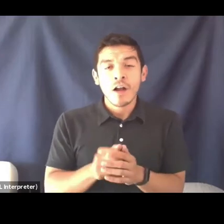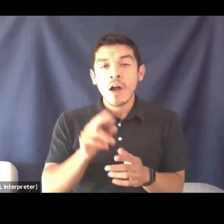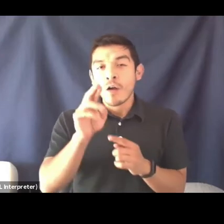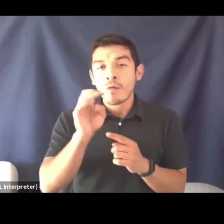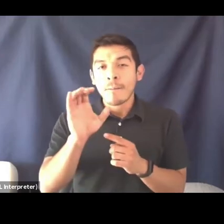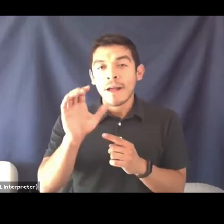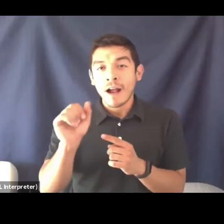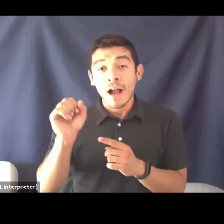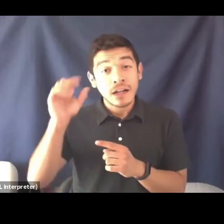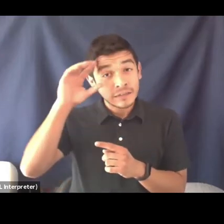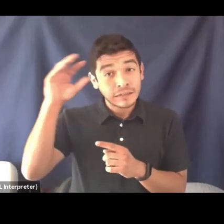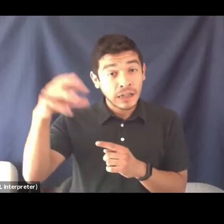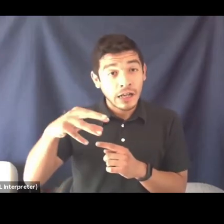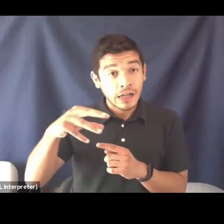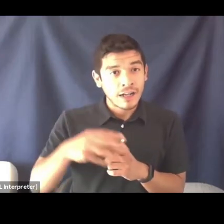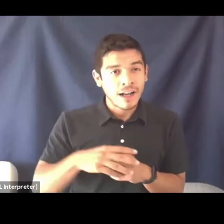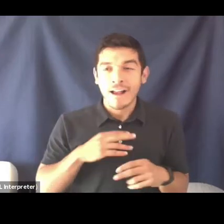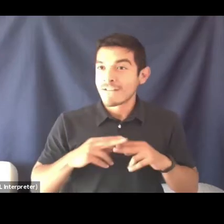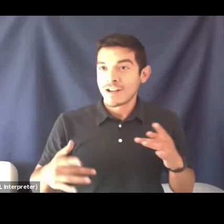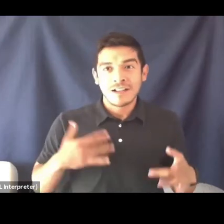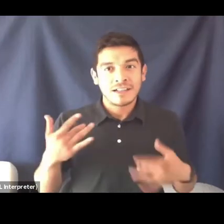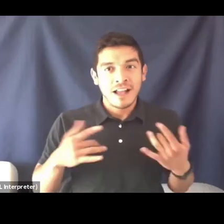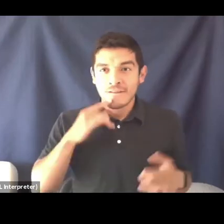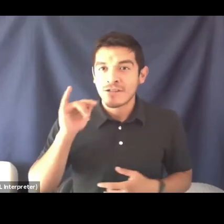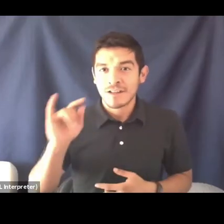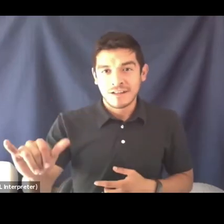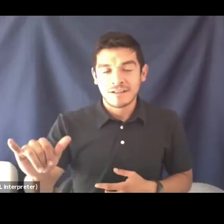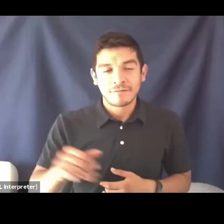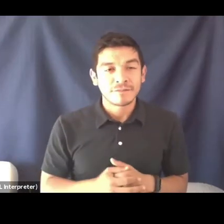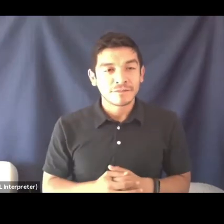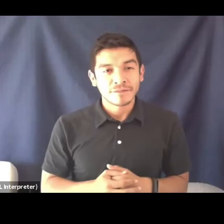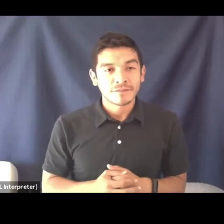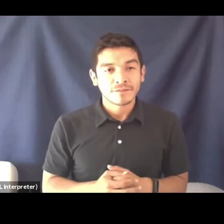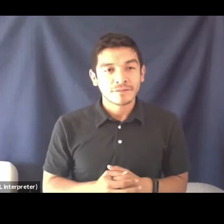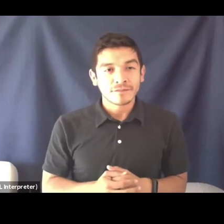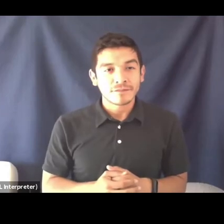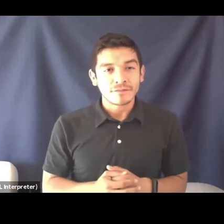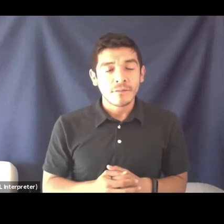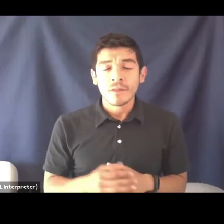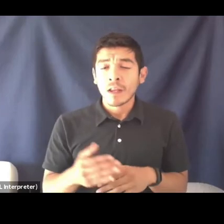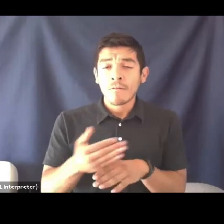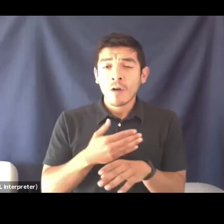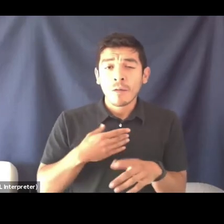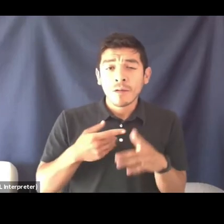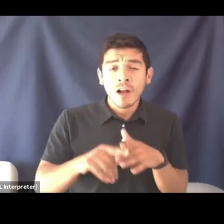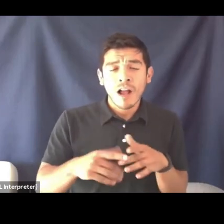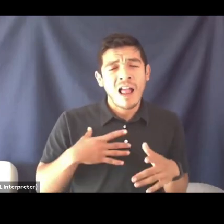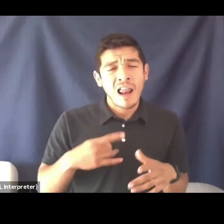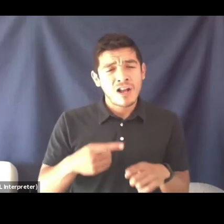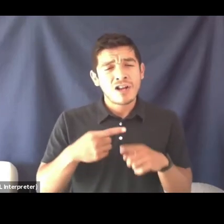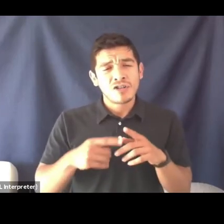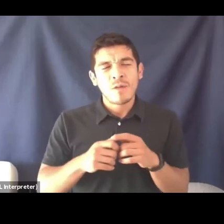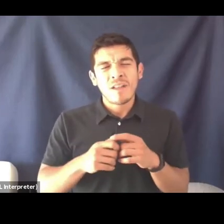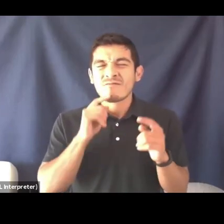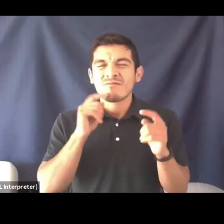We're super excited for it. Before we begin I'd like to start with a brief land acknowledgement.